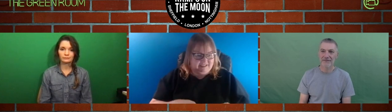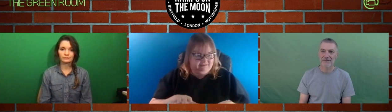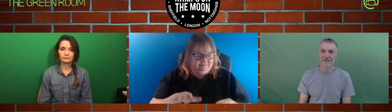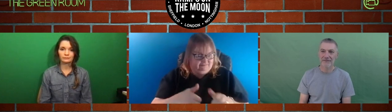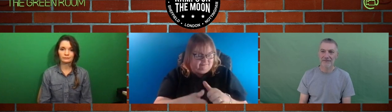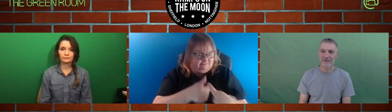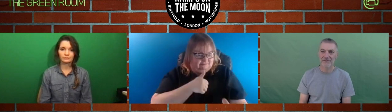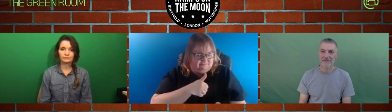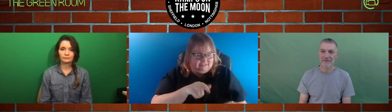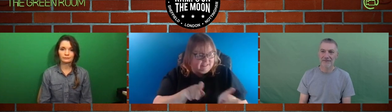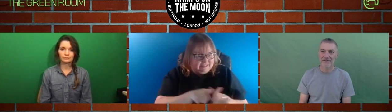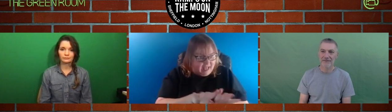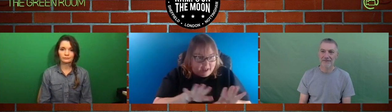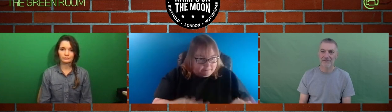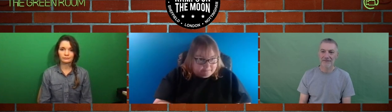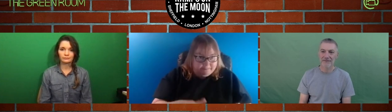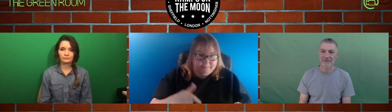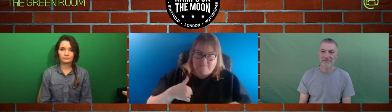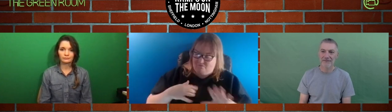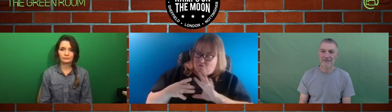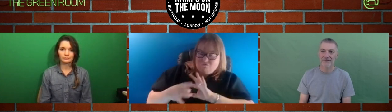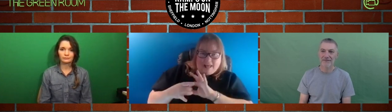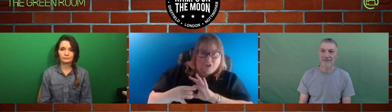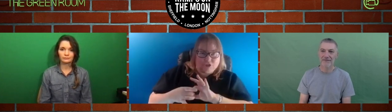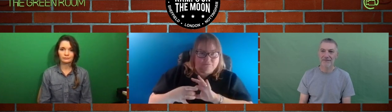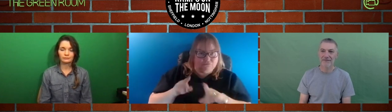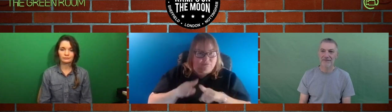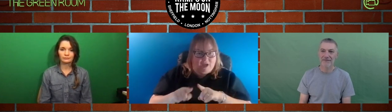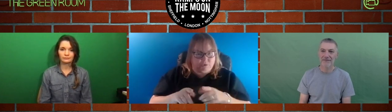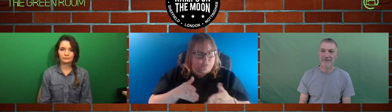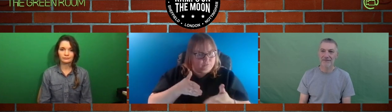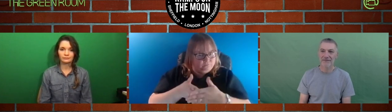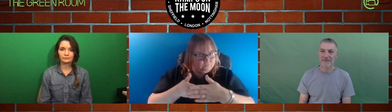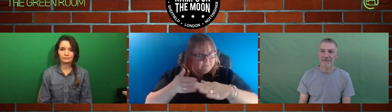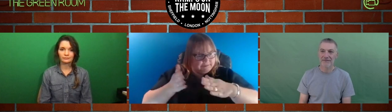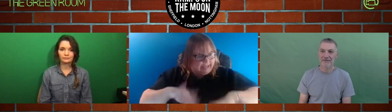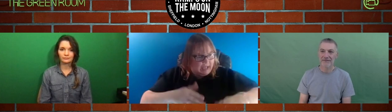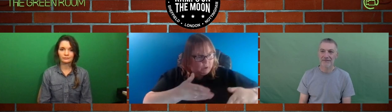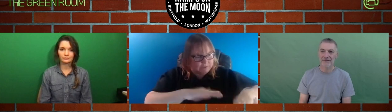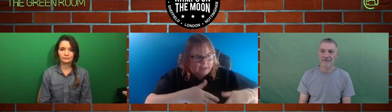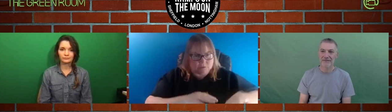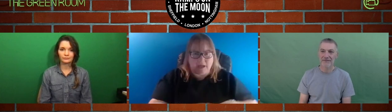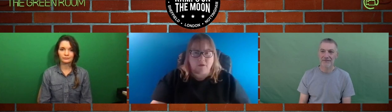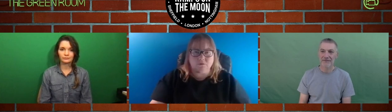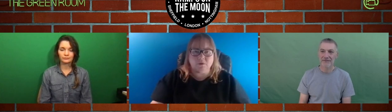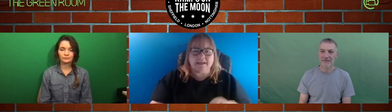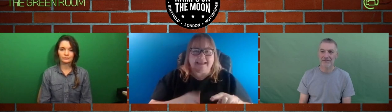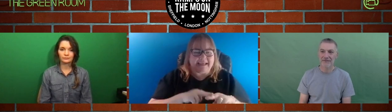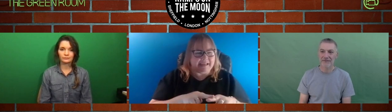relationship in the room. If there was ever something that was unclear I was like, what am I